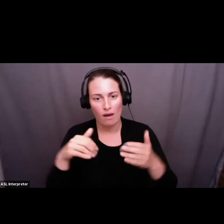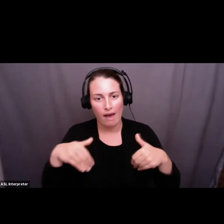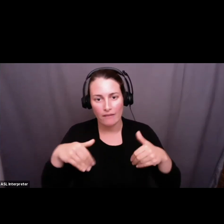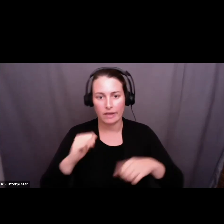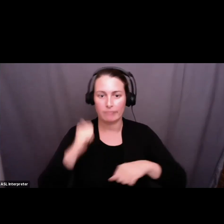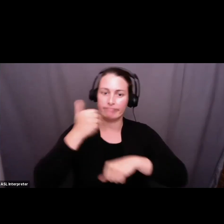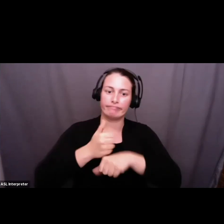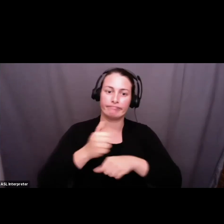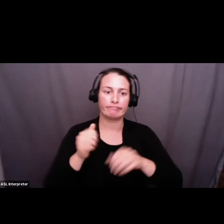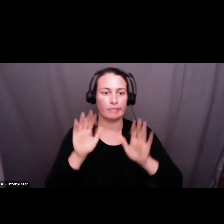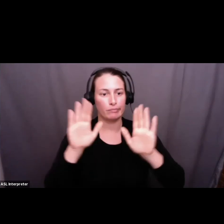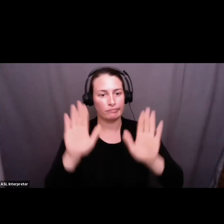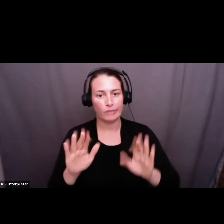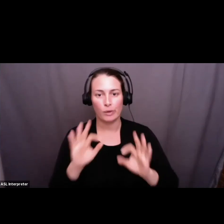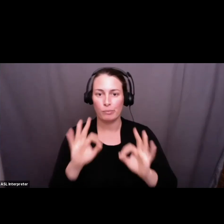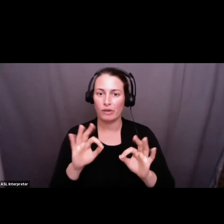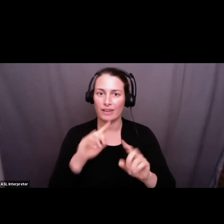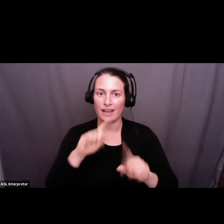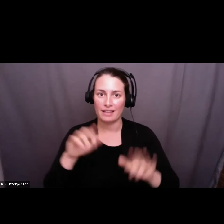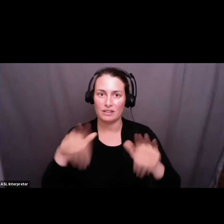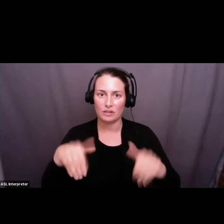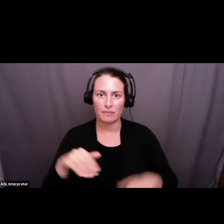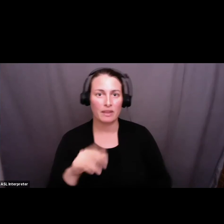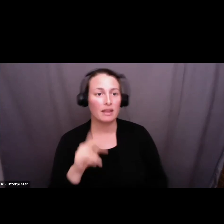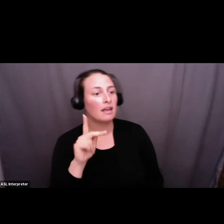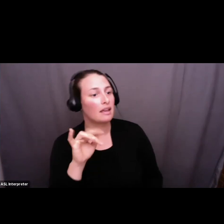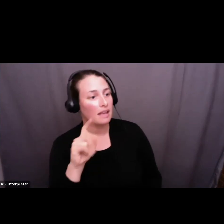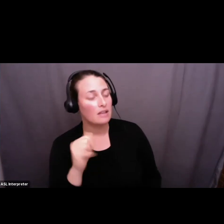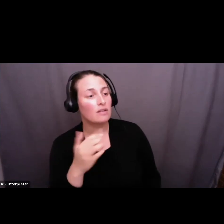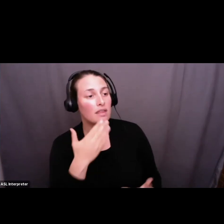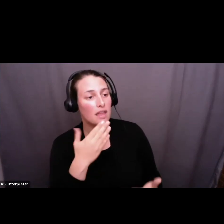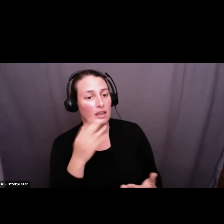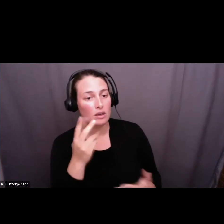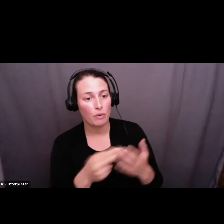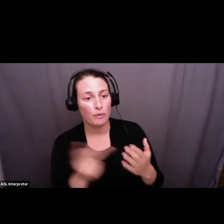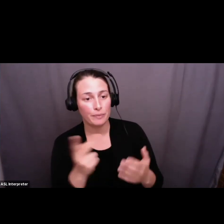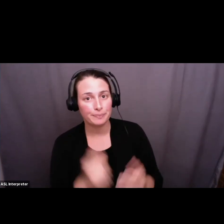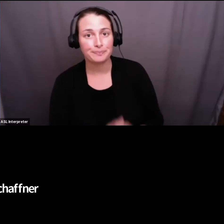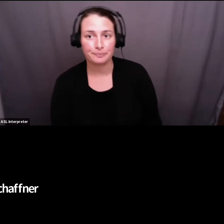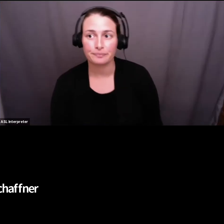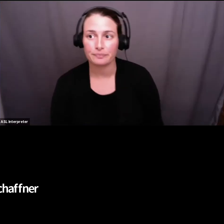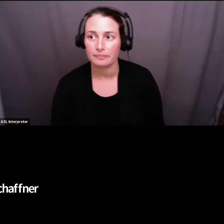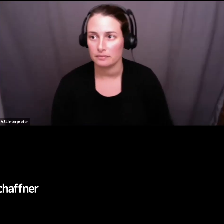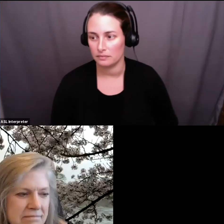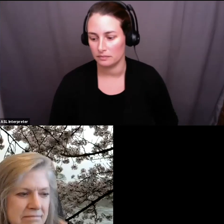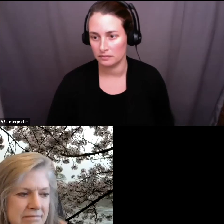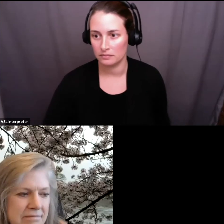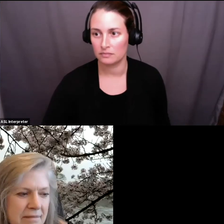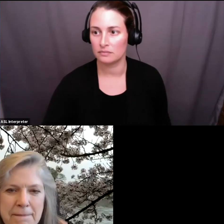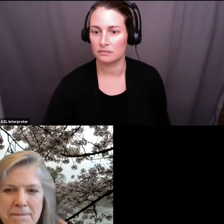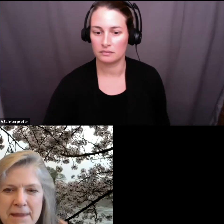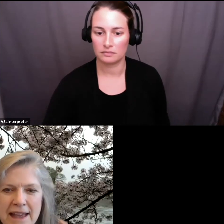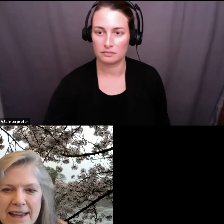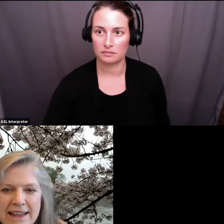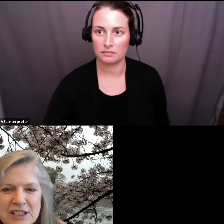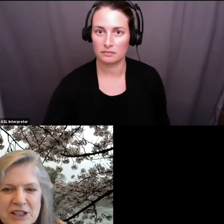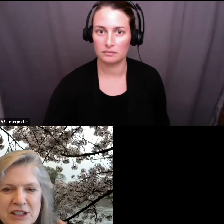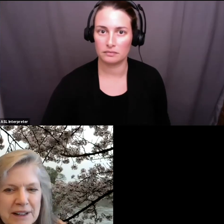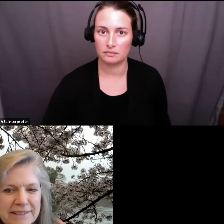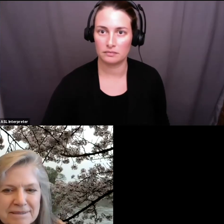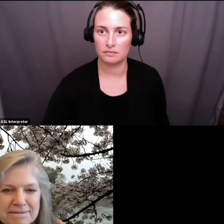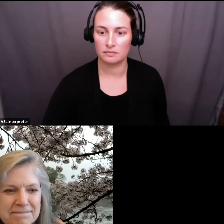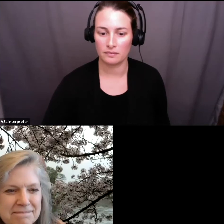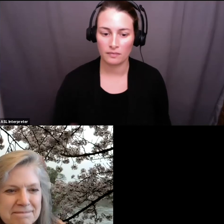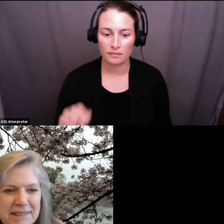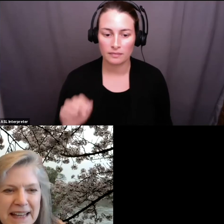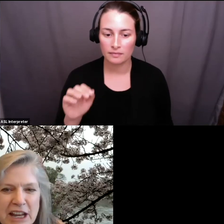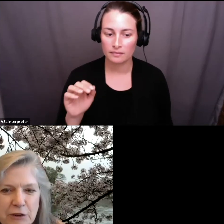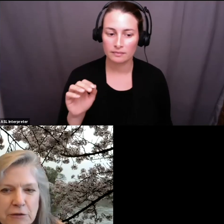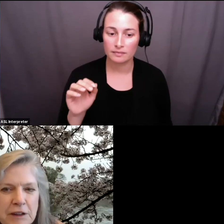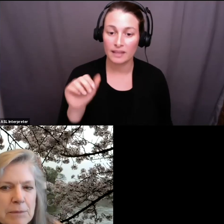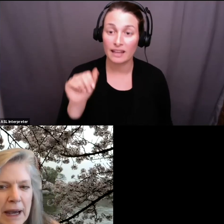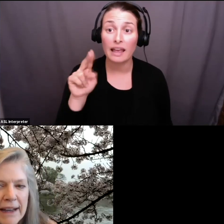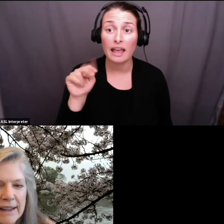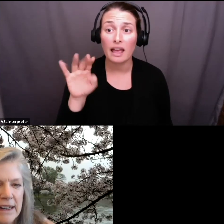Thank you very much. SCHAFFER: Is there any other feedback? Any